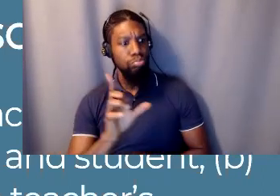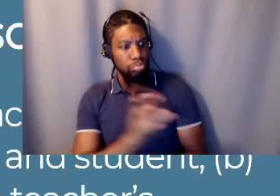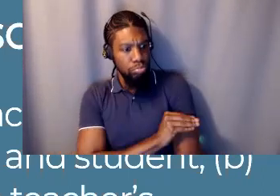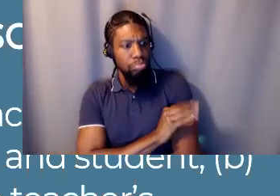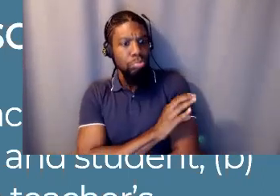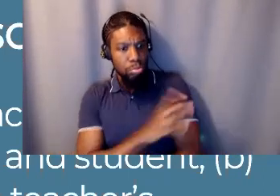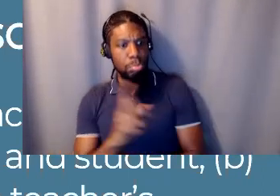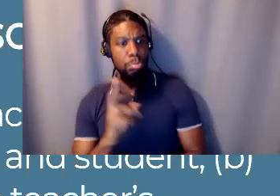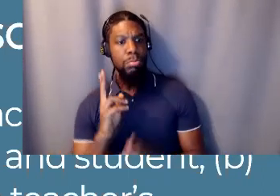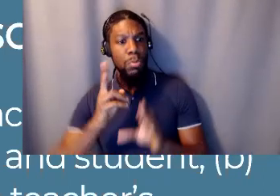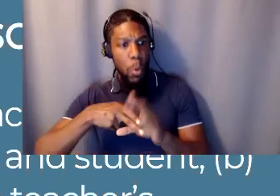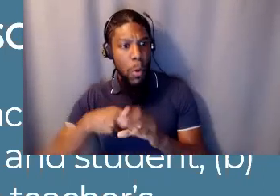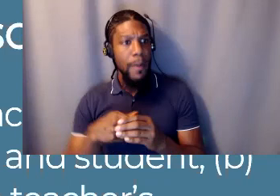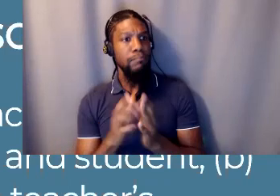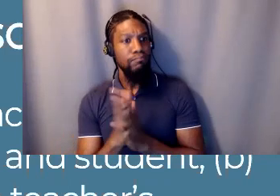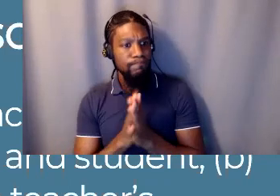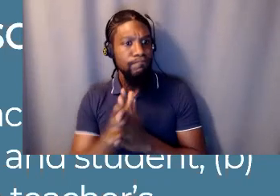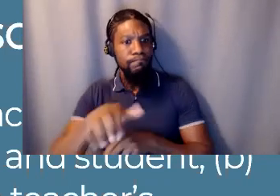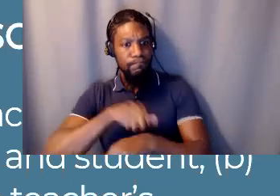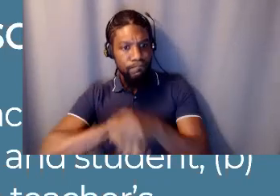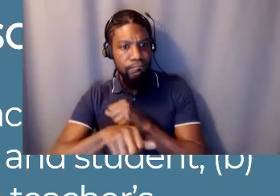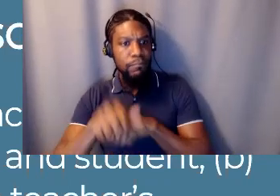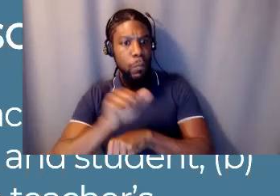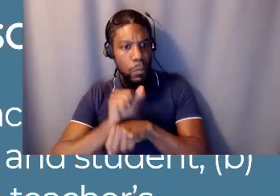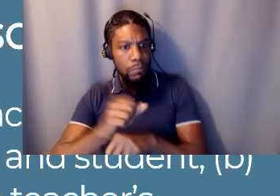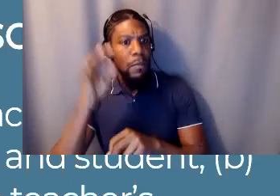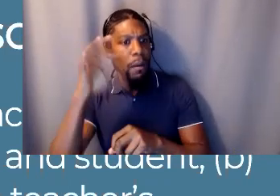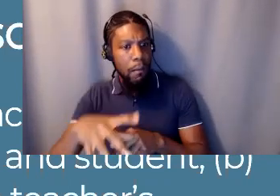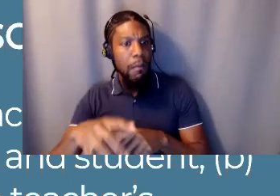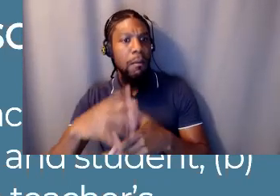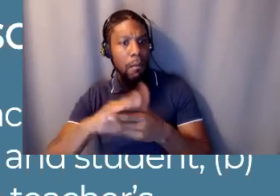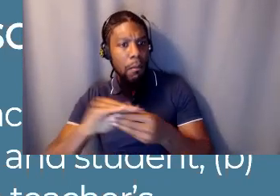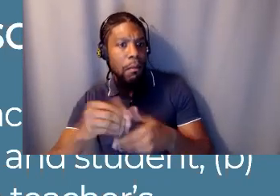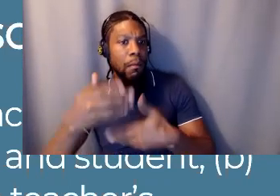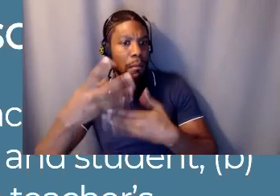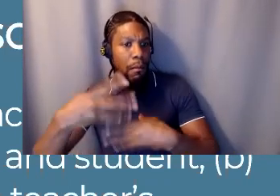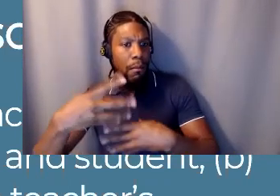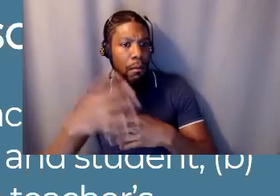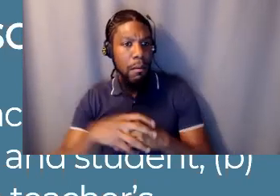And I'm not sure that's a bad thing or something we want to remove, but it's something that we want to be mindful of